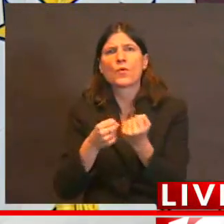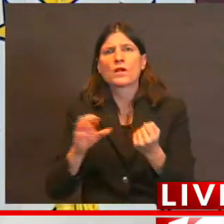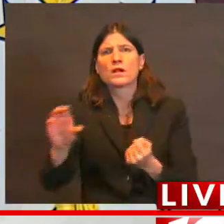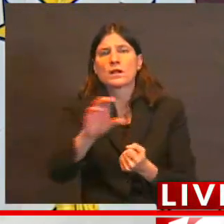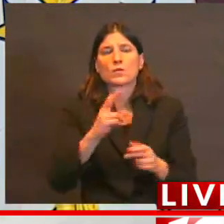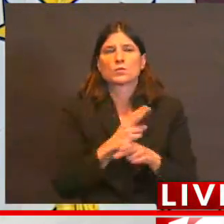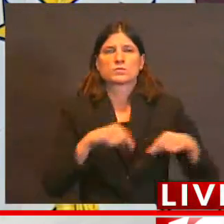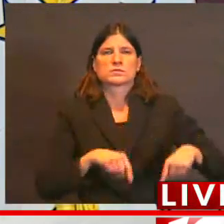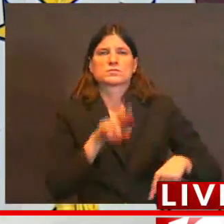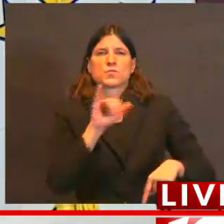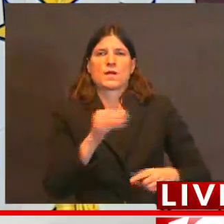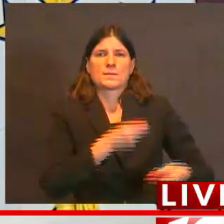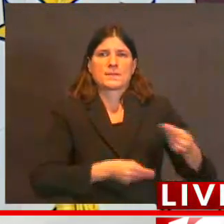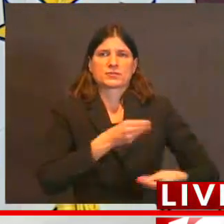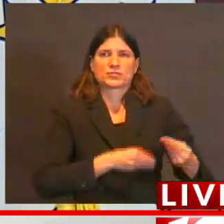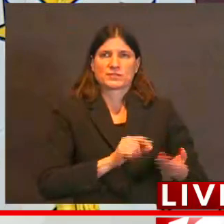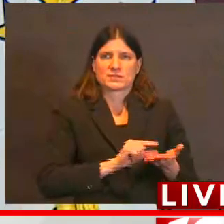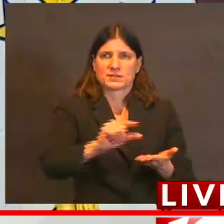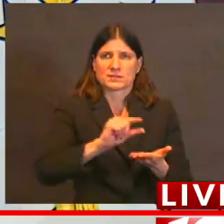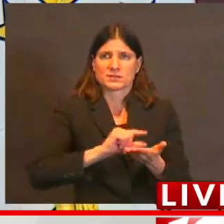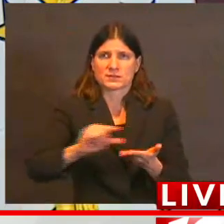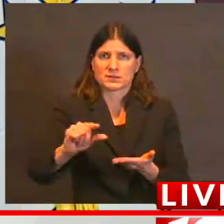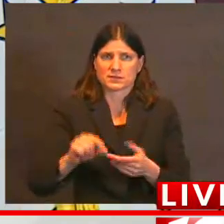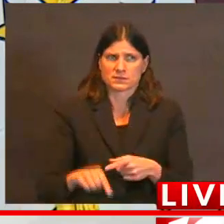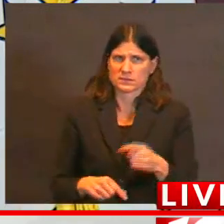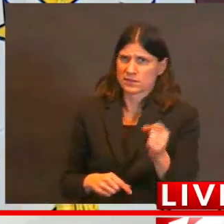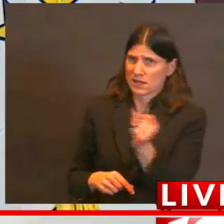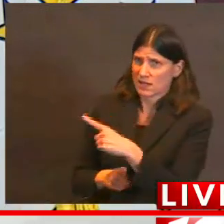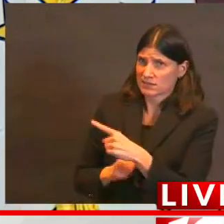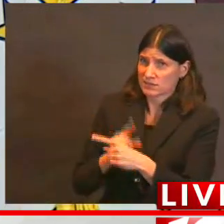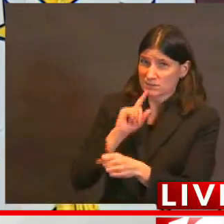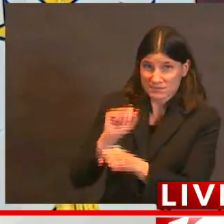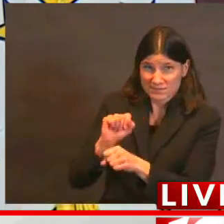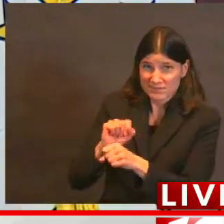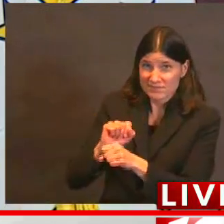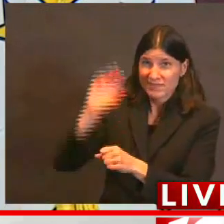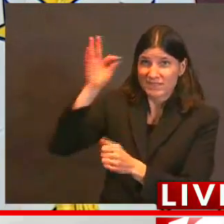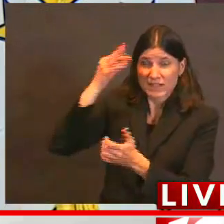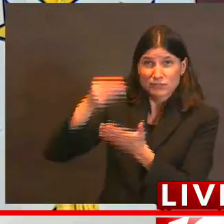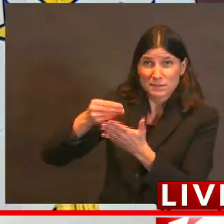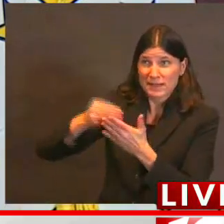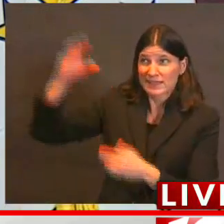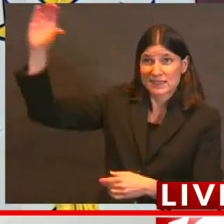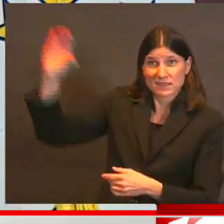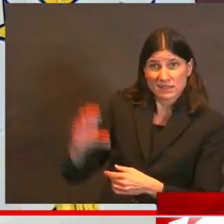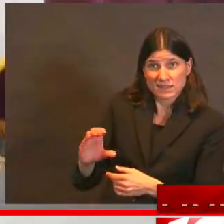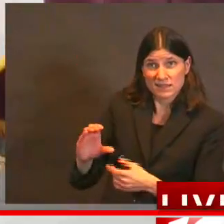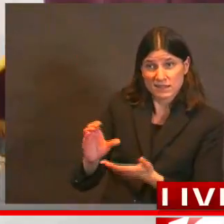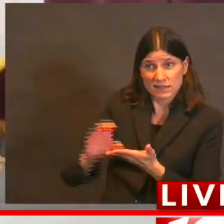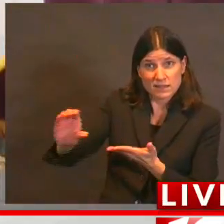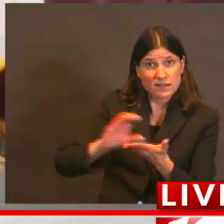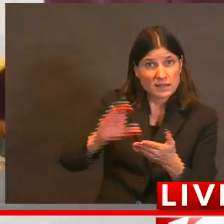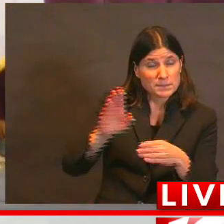OF THE FEW STATES THAT HAD ADDITIONAL BECAUSE OF STRONG MANAGEMENT AVAILABLE TO BE